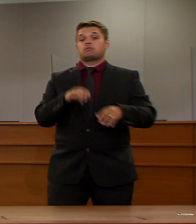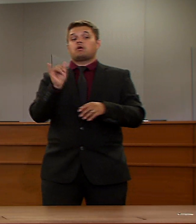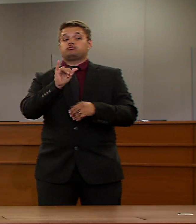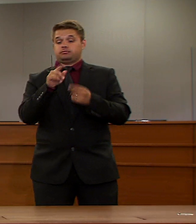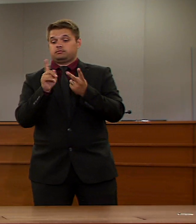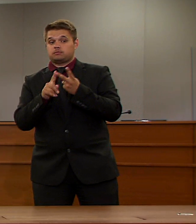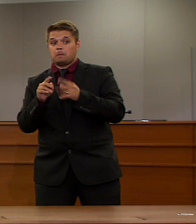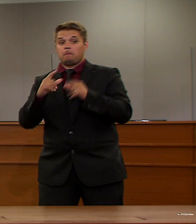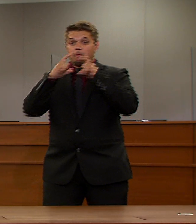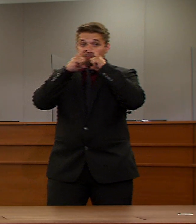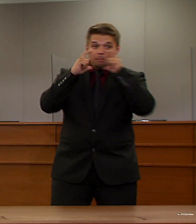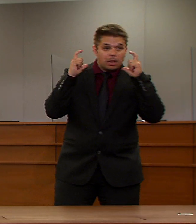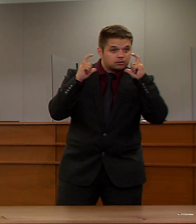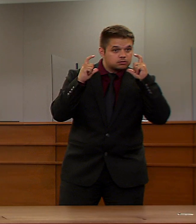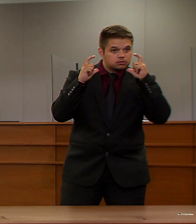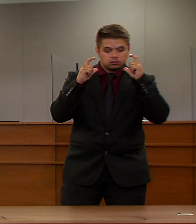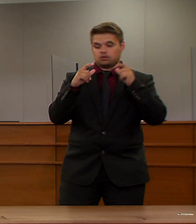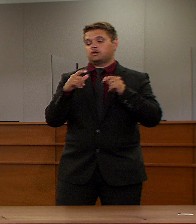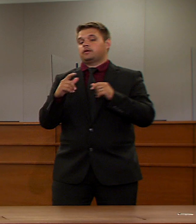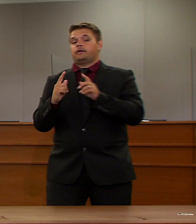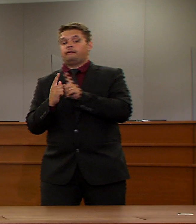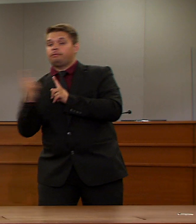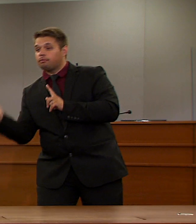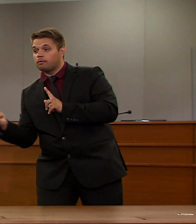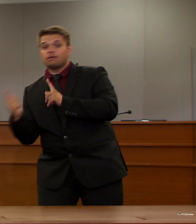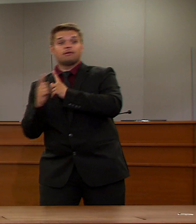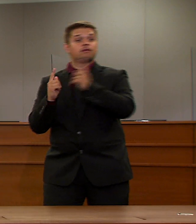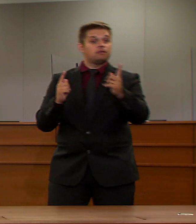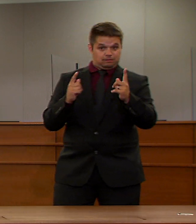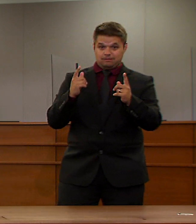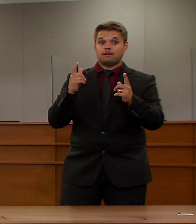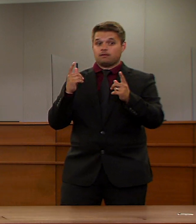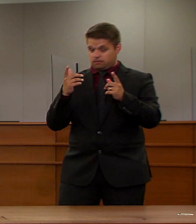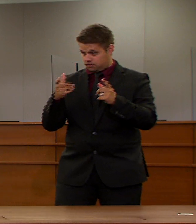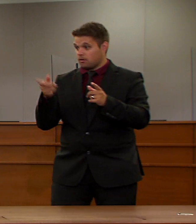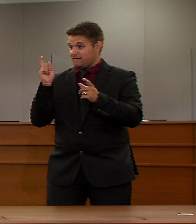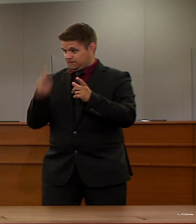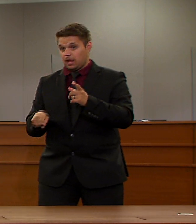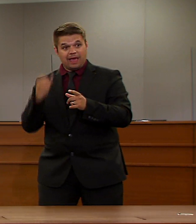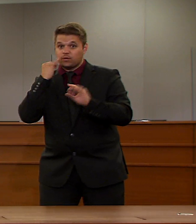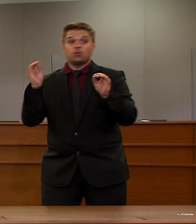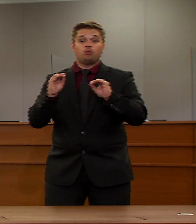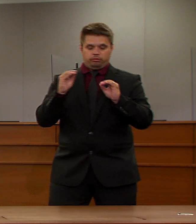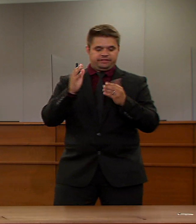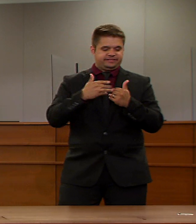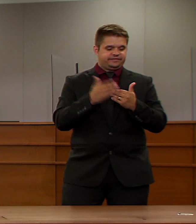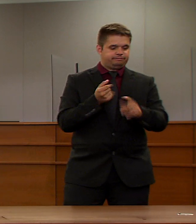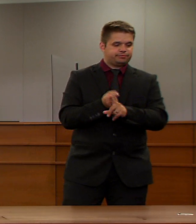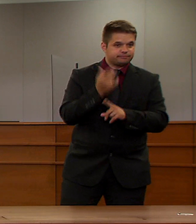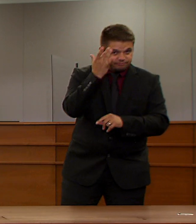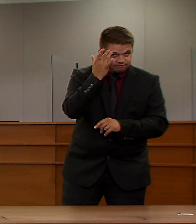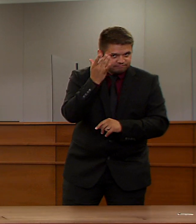Everything that we do as individuals affects our ability to move forward and we all have to do our part.